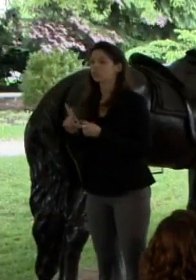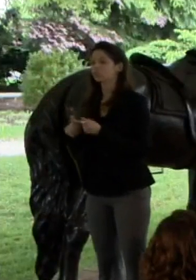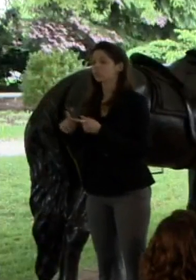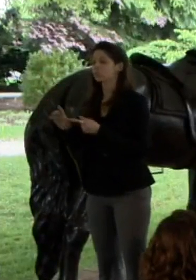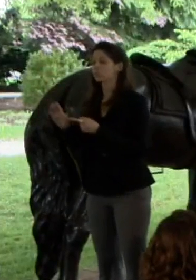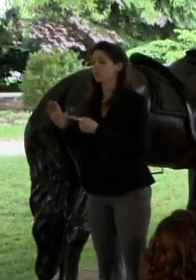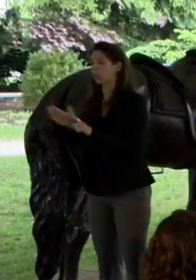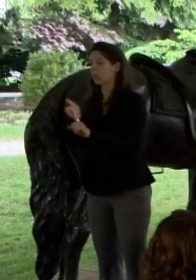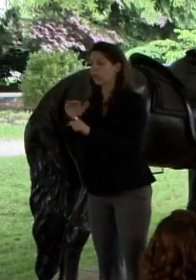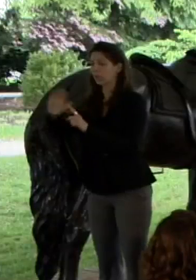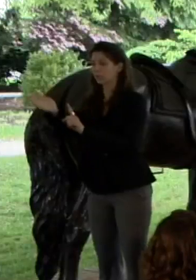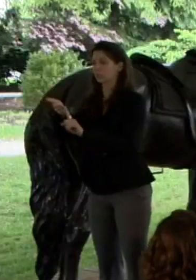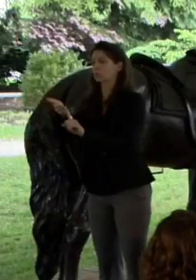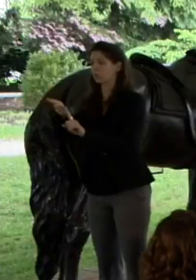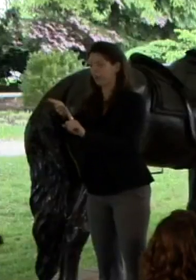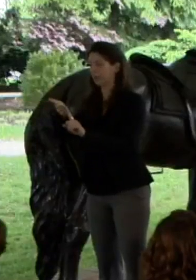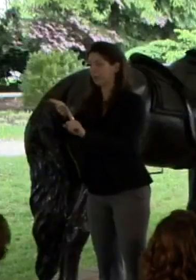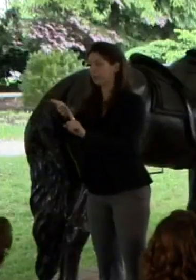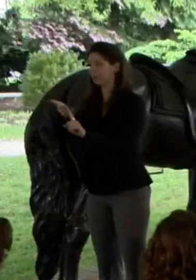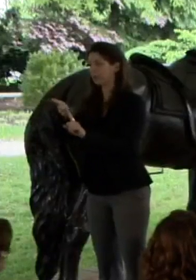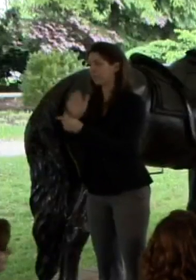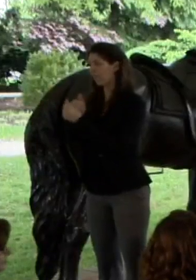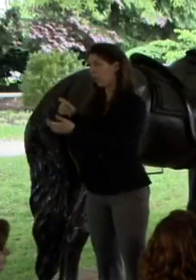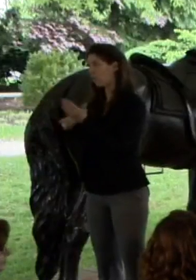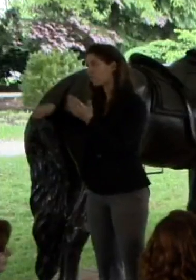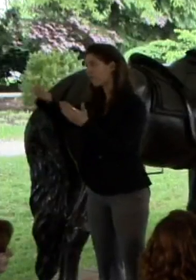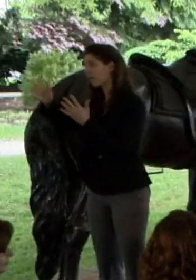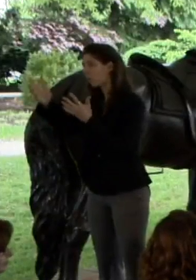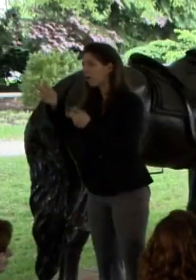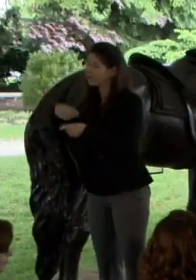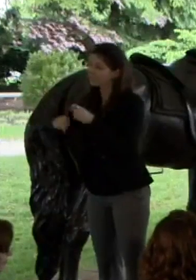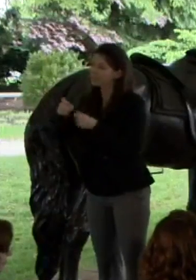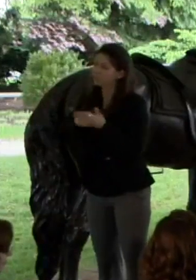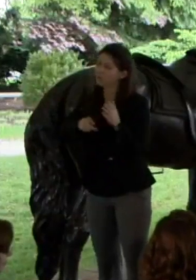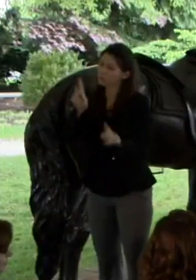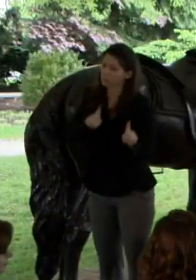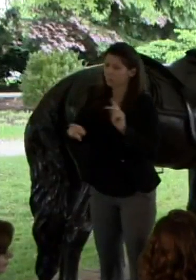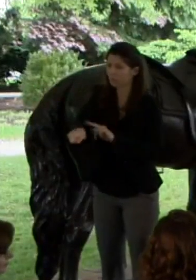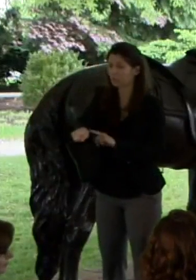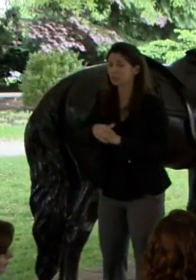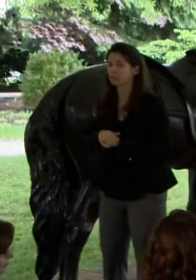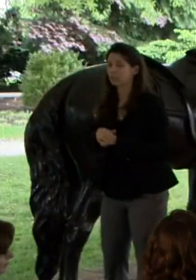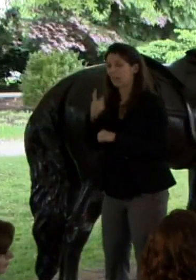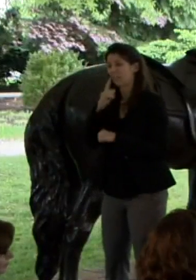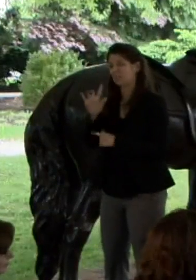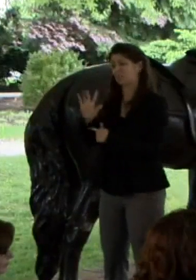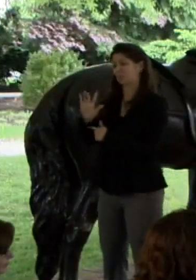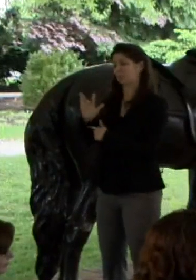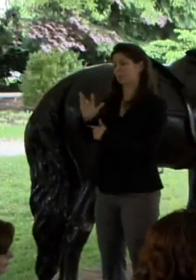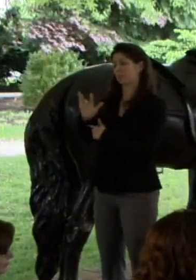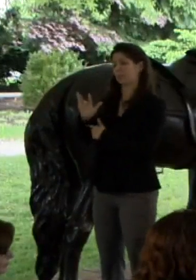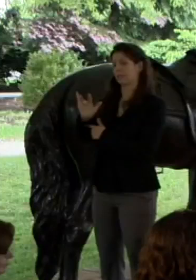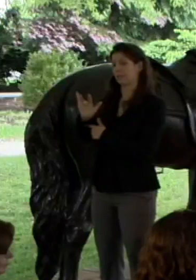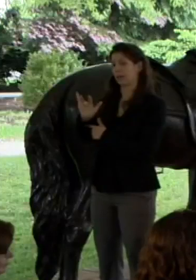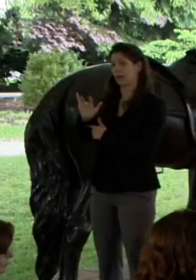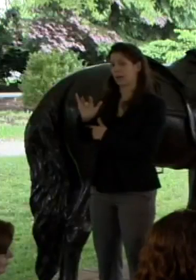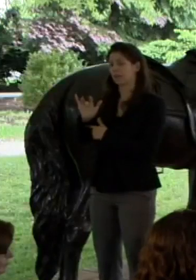DEVELOPERS AND THE SPORTS BILLIONAIRES TO GRAB HOLD OF THESE PEOPLE AND PERSUADE THEM TO DO WHAT THEY WANT RATHER THAN